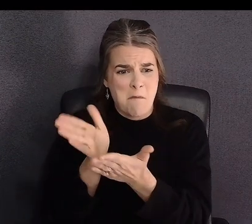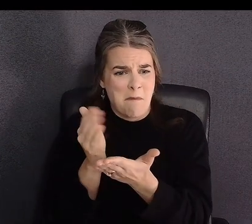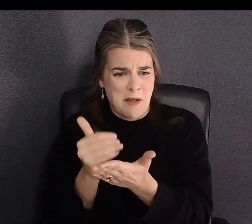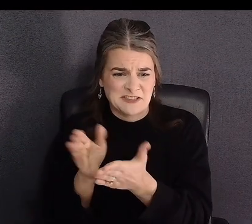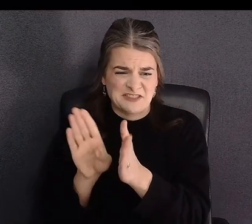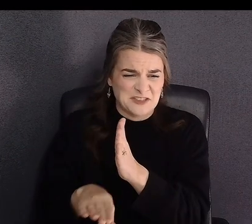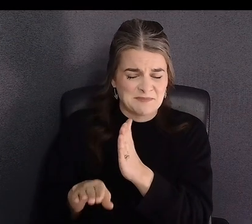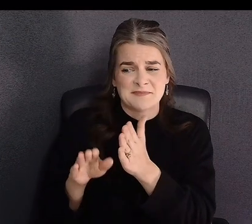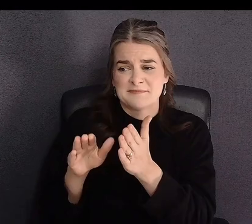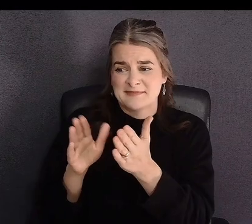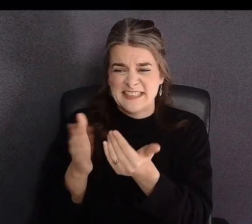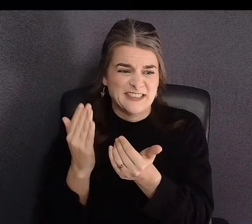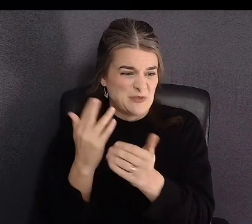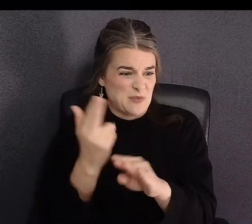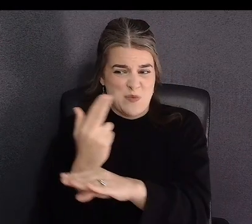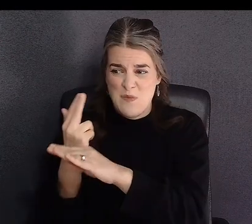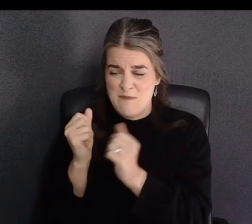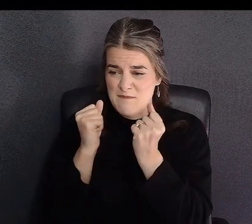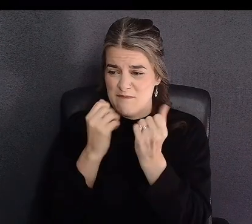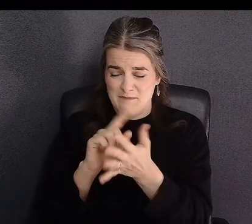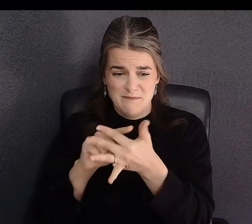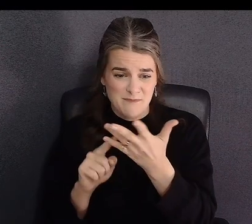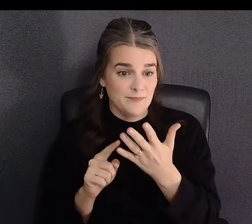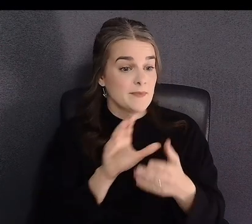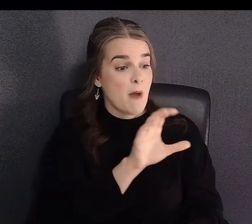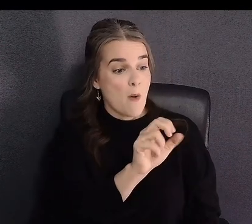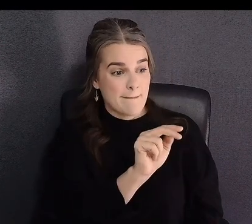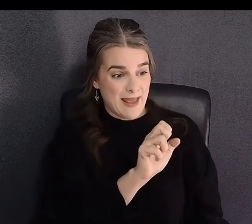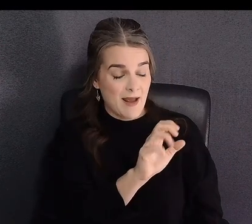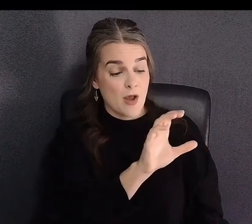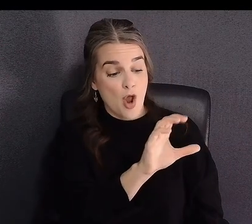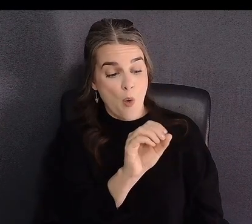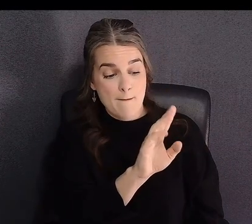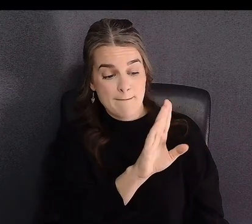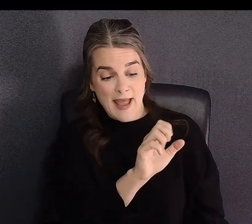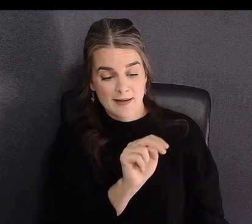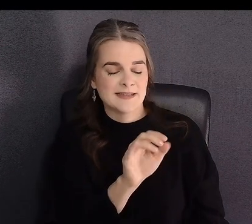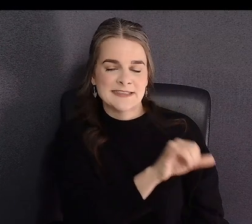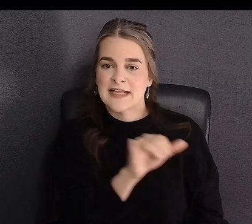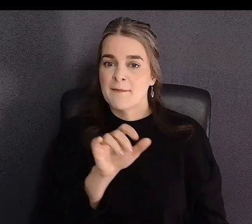But Coban, in particular, similar to the foam tubing, can build up the thickness of whatever